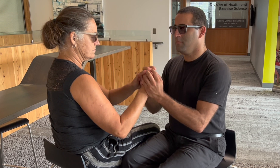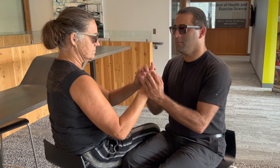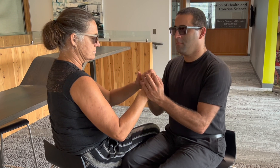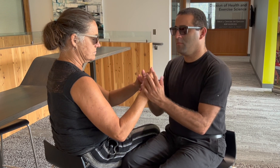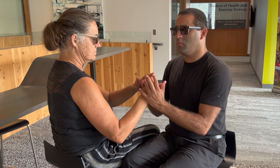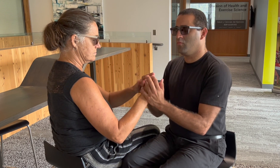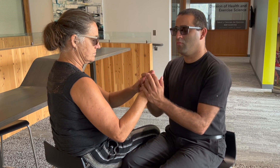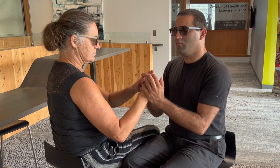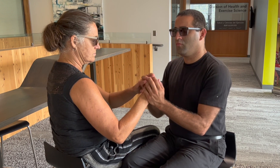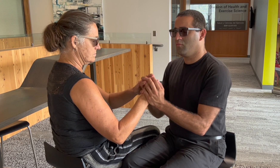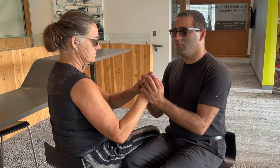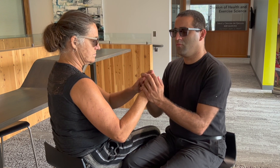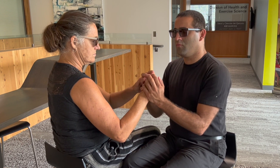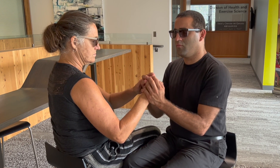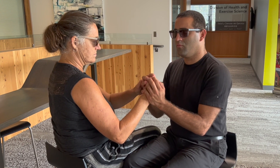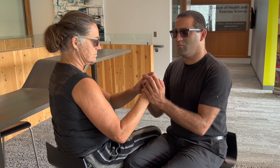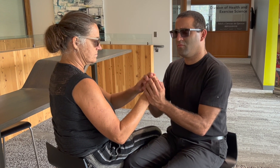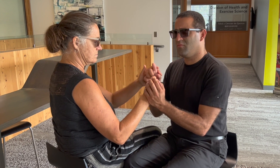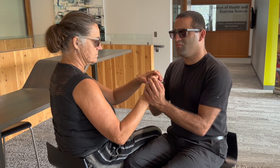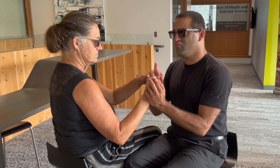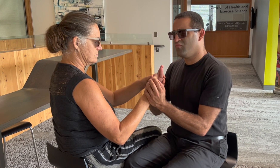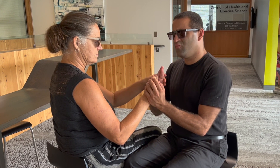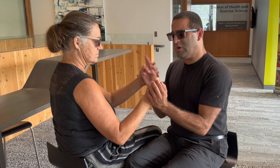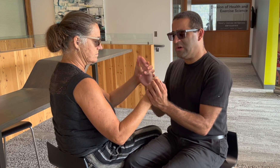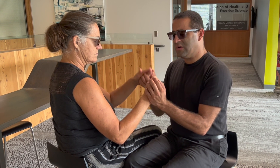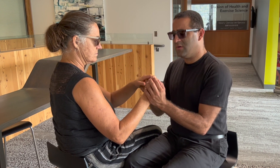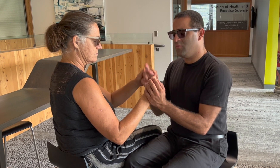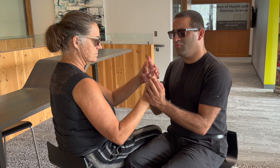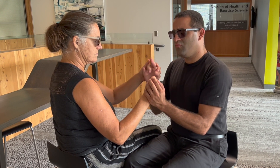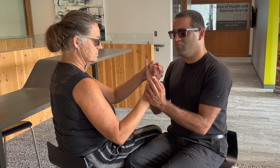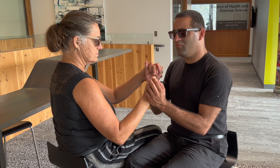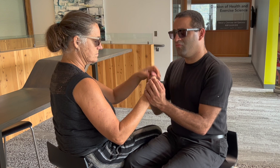that when you press on it bounces back slightly, showing that it's ripe.